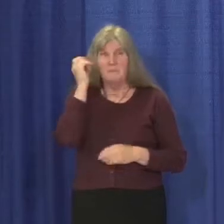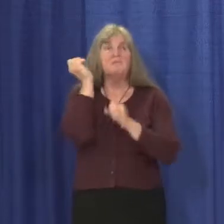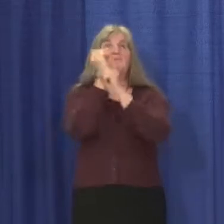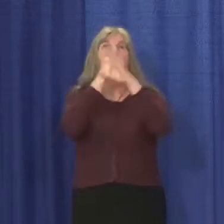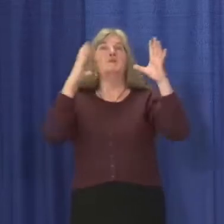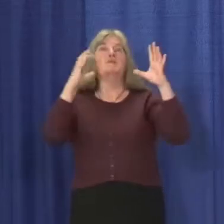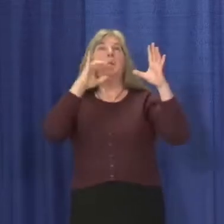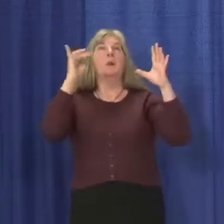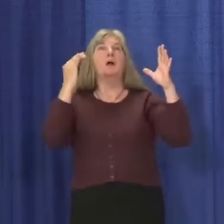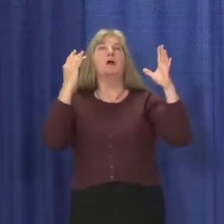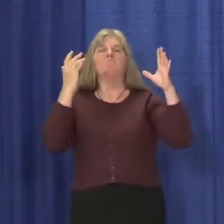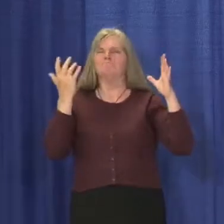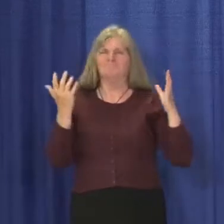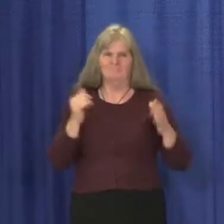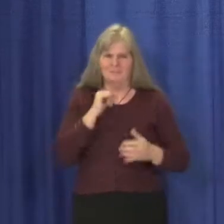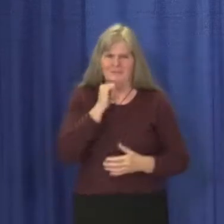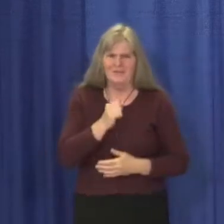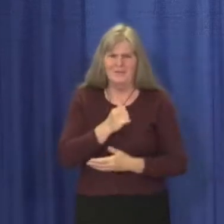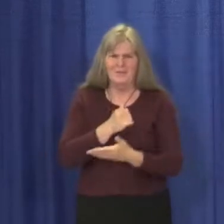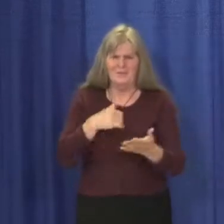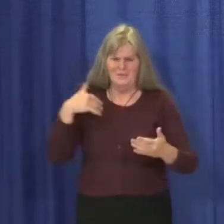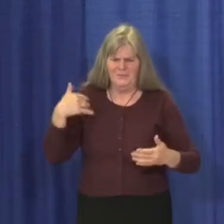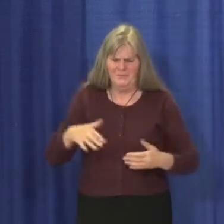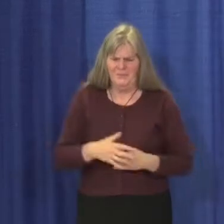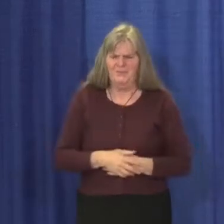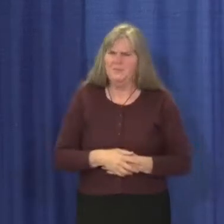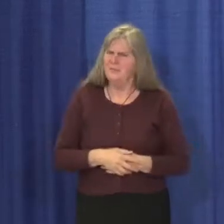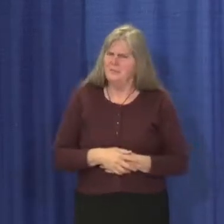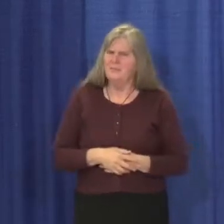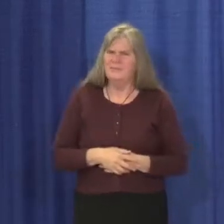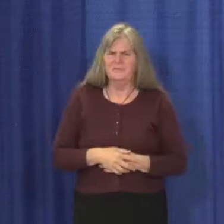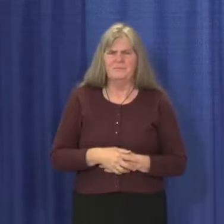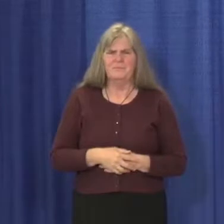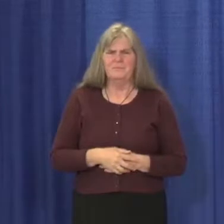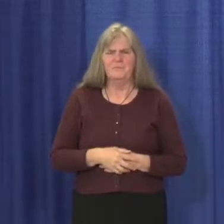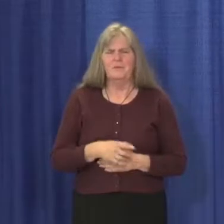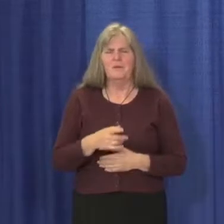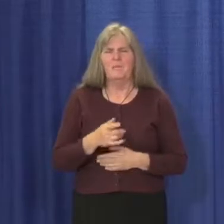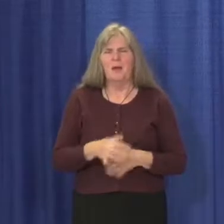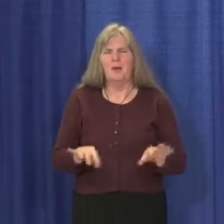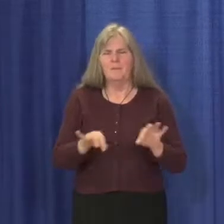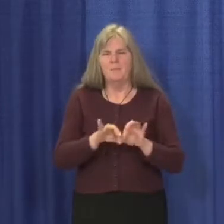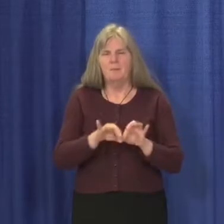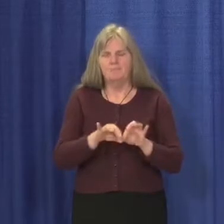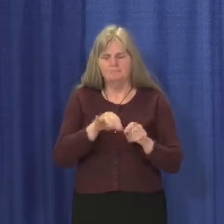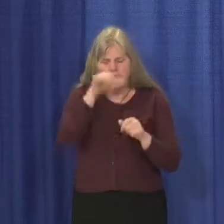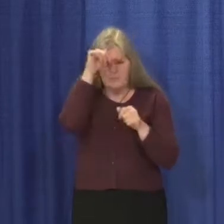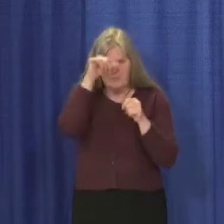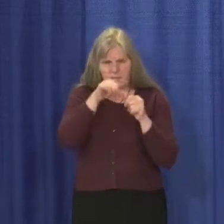hoped for. There is one very important thing to keep in mind.